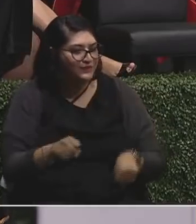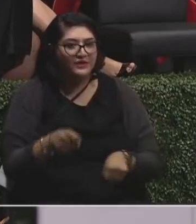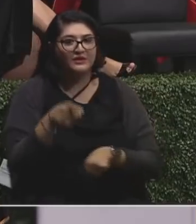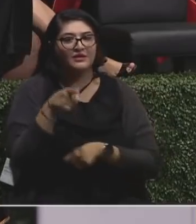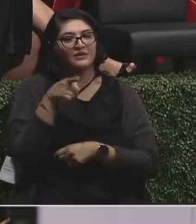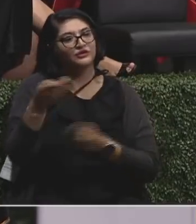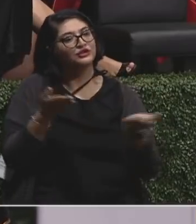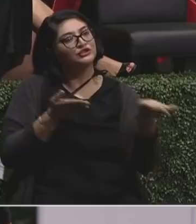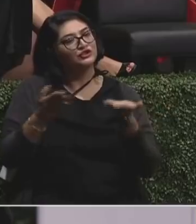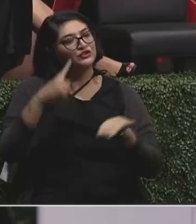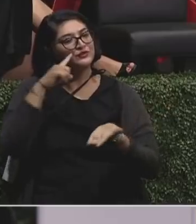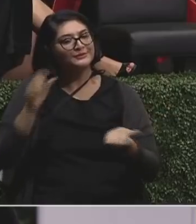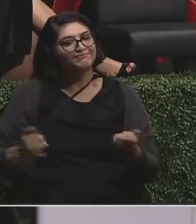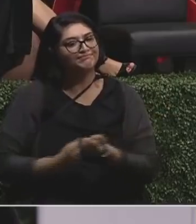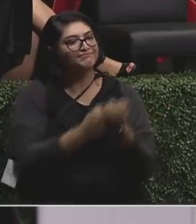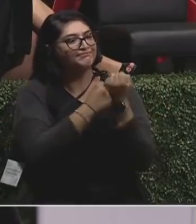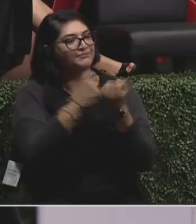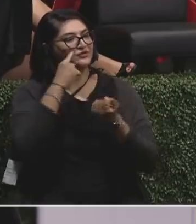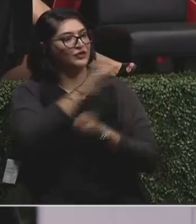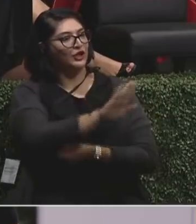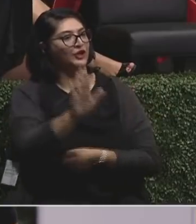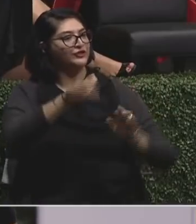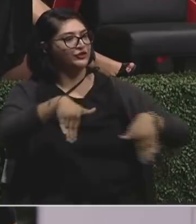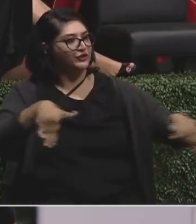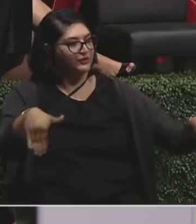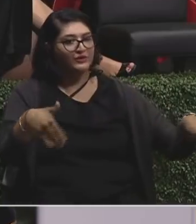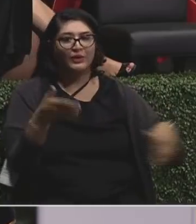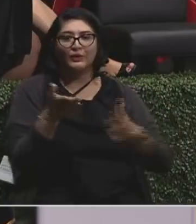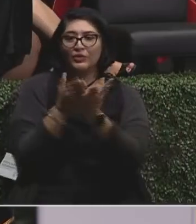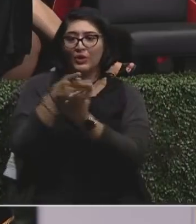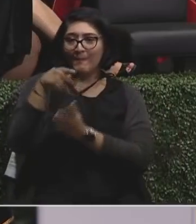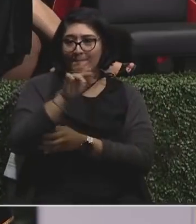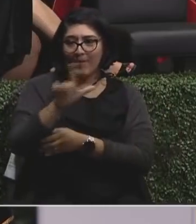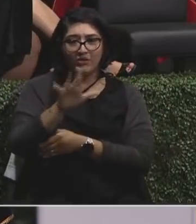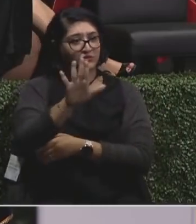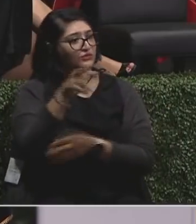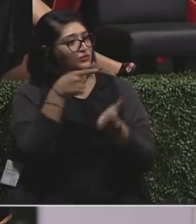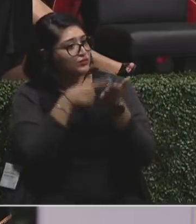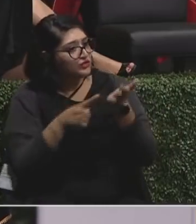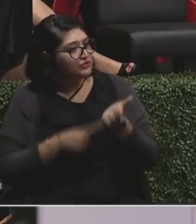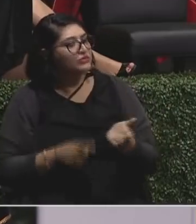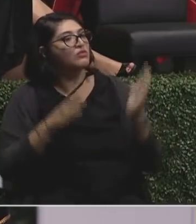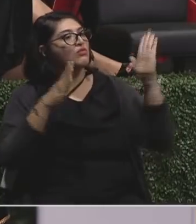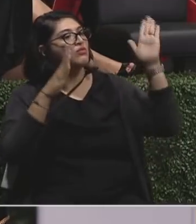HELP THOSE FAMILIES LEARN TO NAVIGATE THE SPECIAL EDUCATION SYSTEM AND SERVE AS ADVOCATES FOR THEIR CHILDREN.